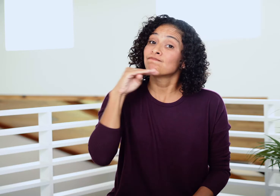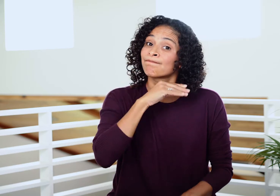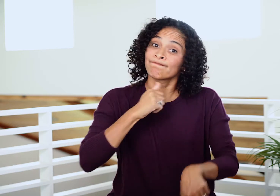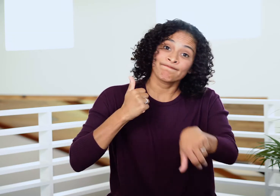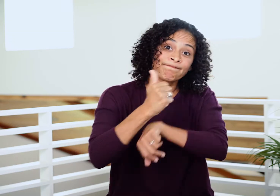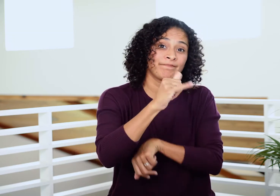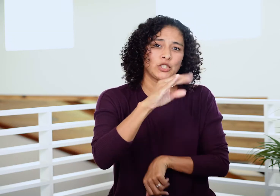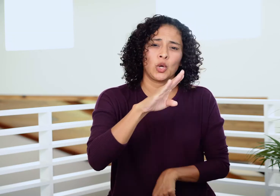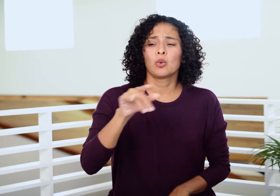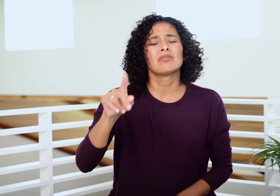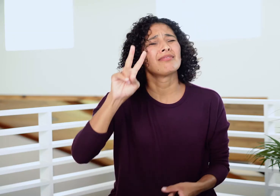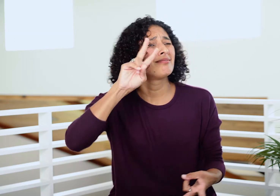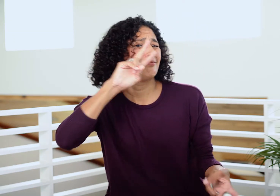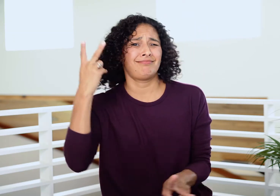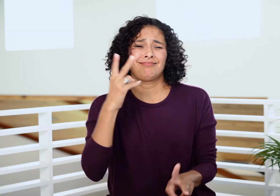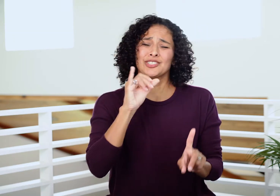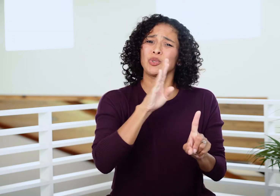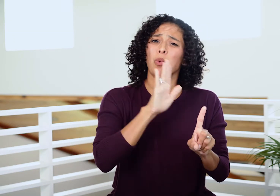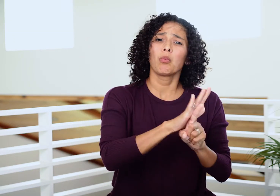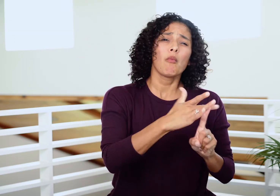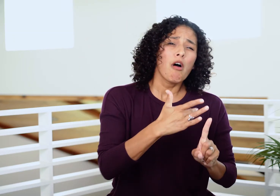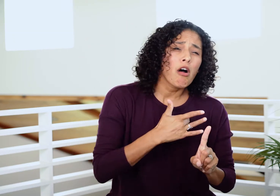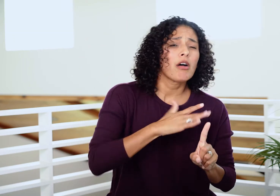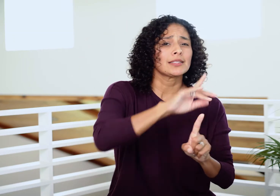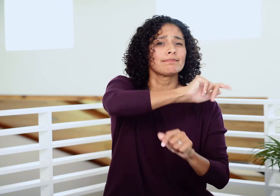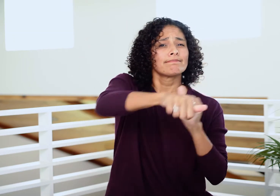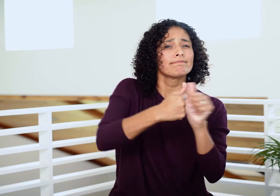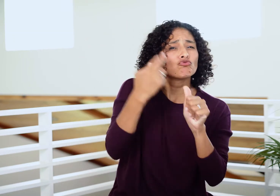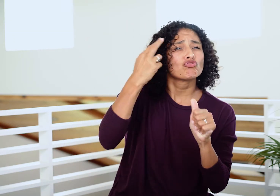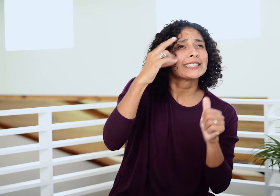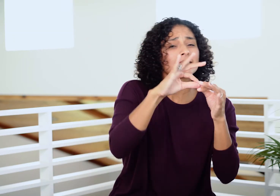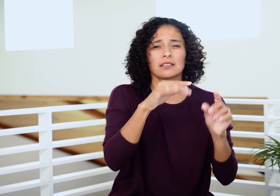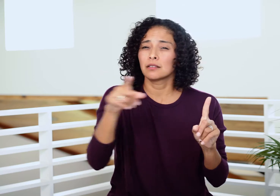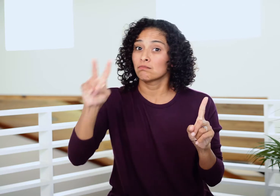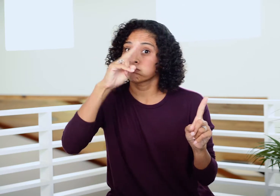He’s falsely accusing Job, misunderstanding his heart and his motives.